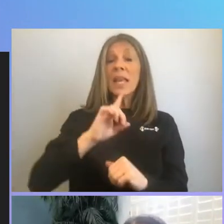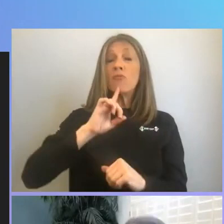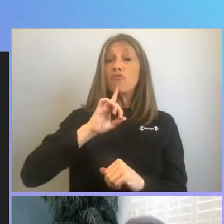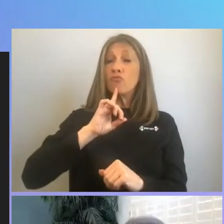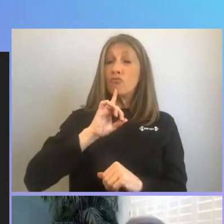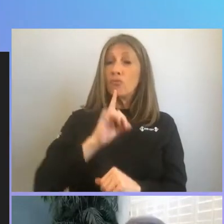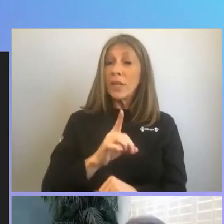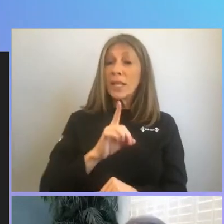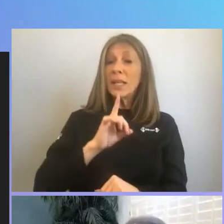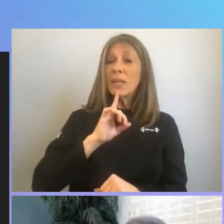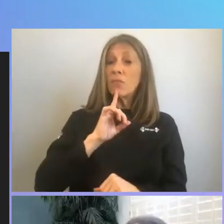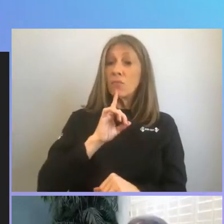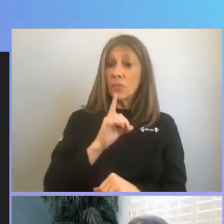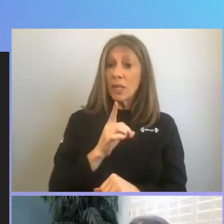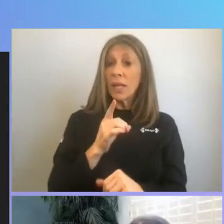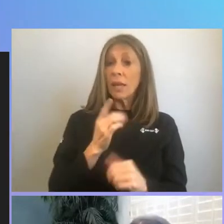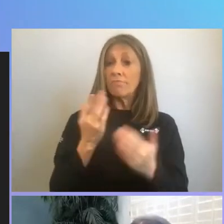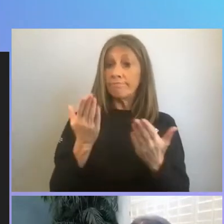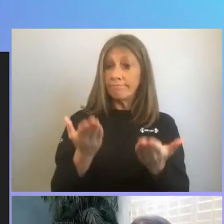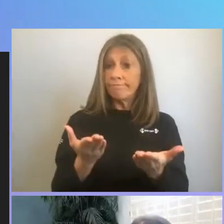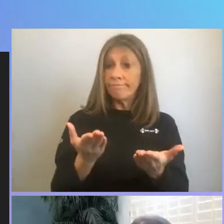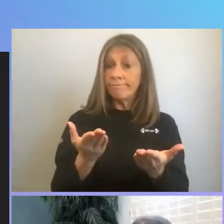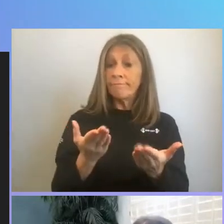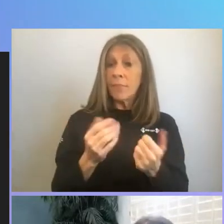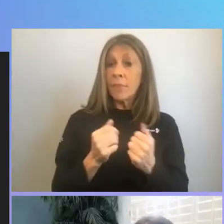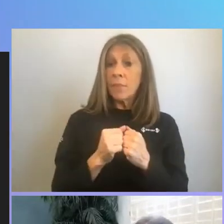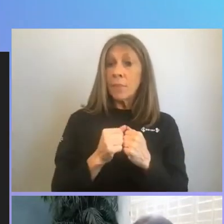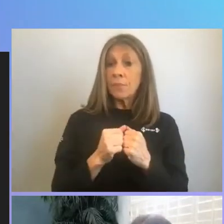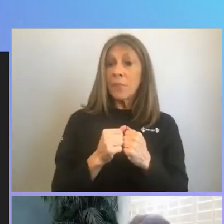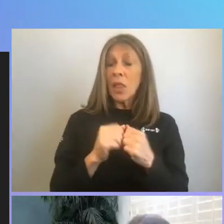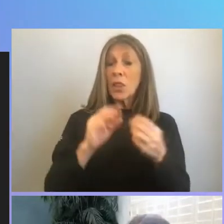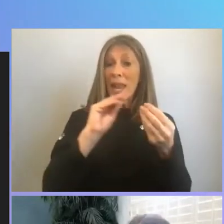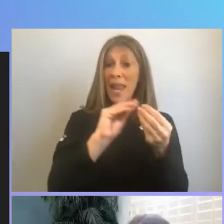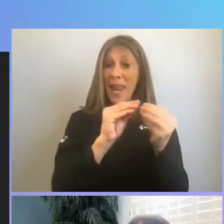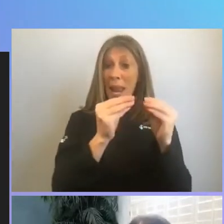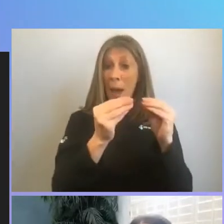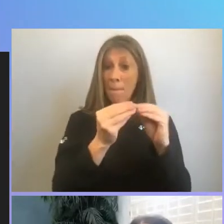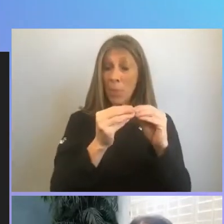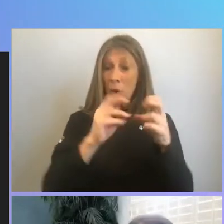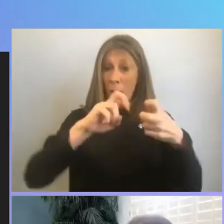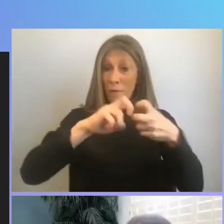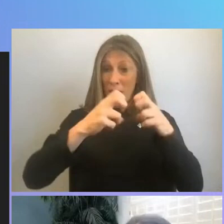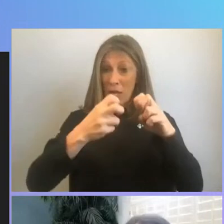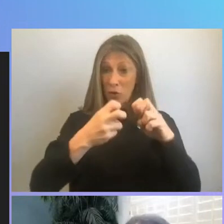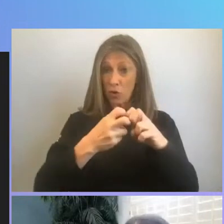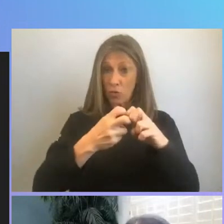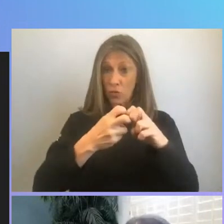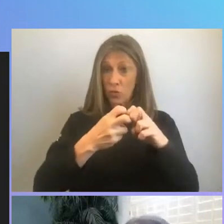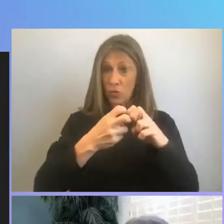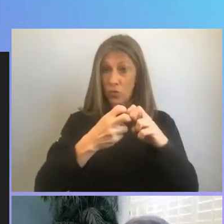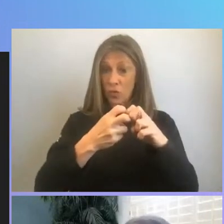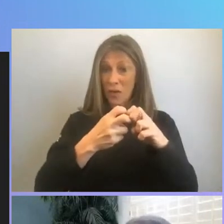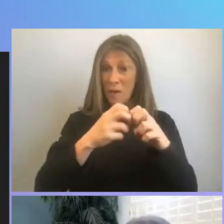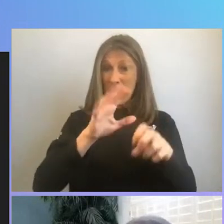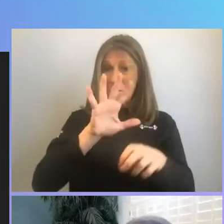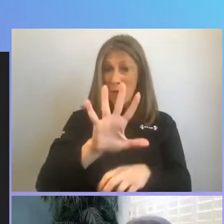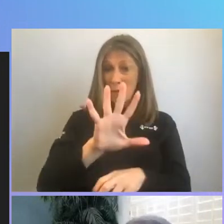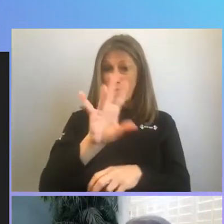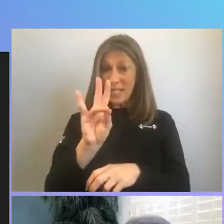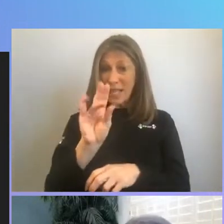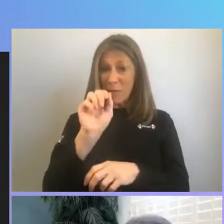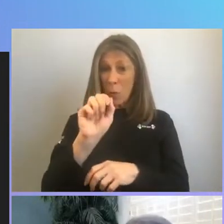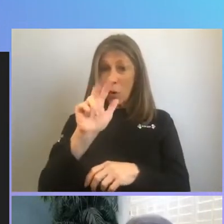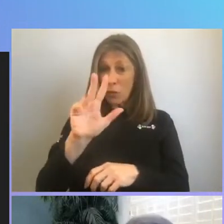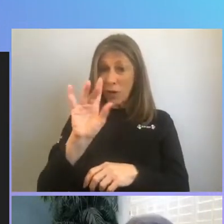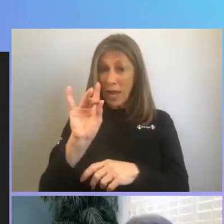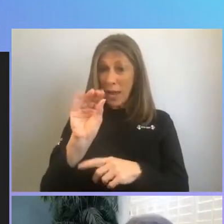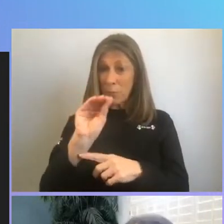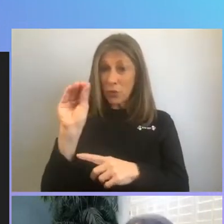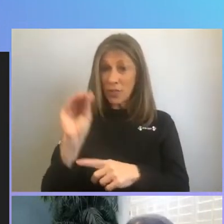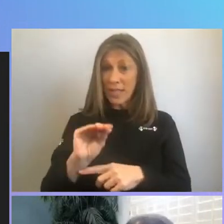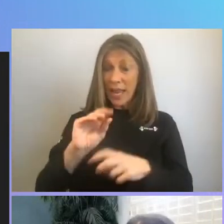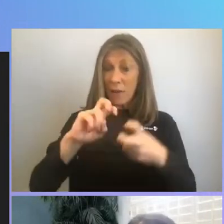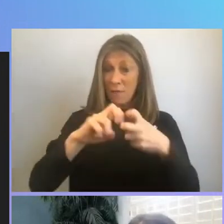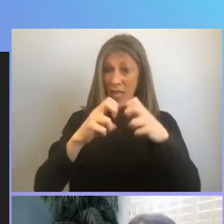was that the number of issues by volume, 57.38% of issues that